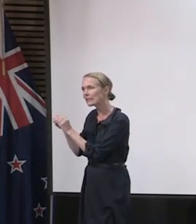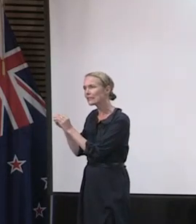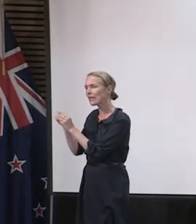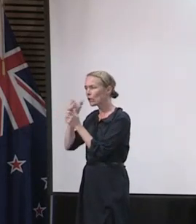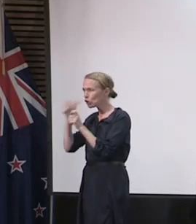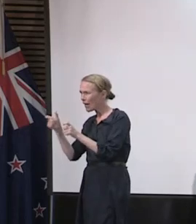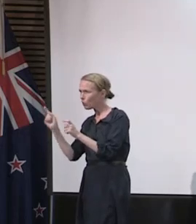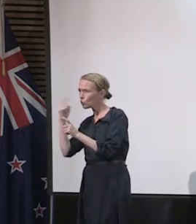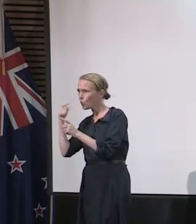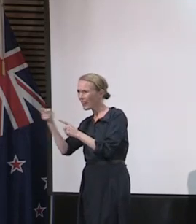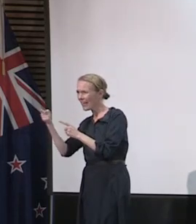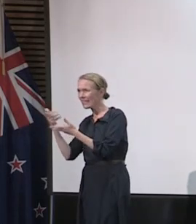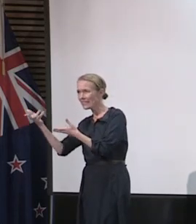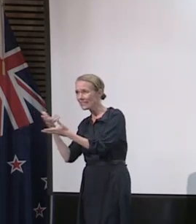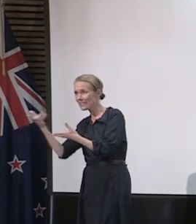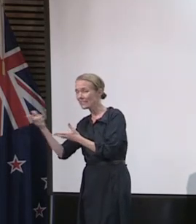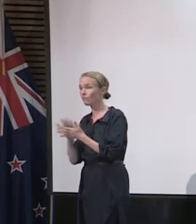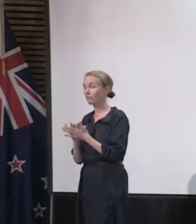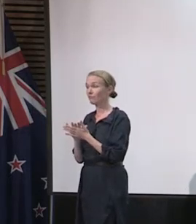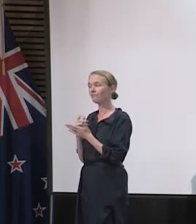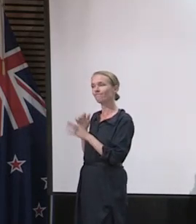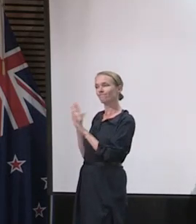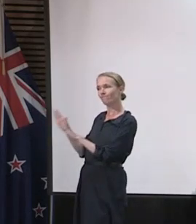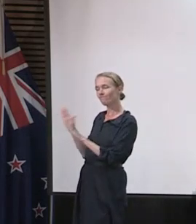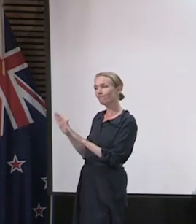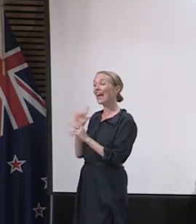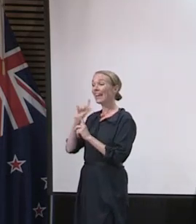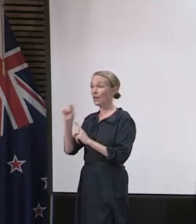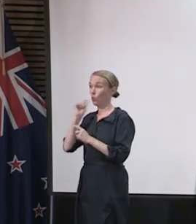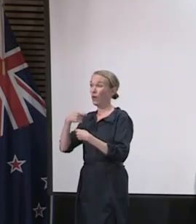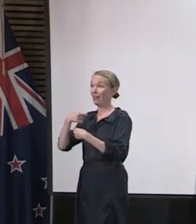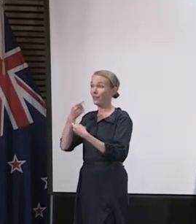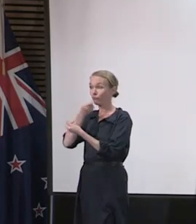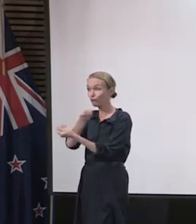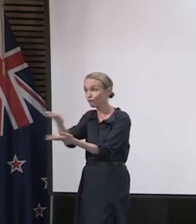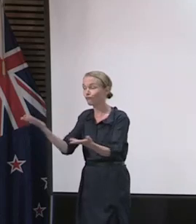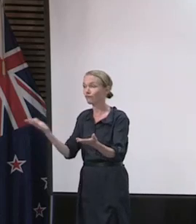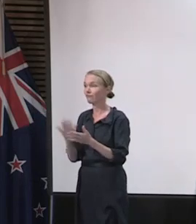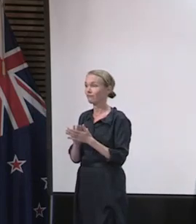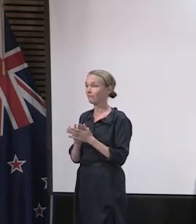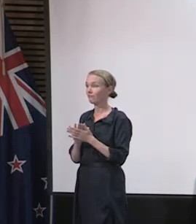and proposals, to make sure they are workable. But ultimately, we have always said that we wanted to work